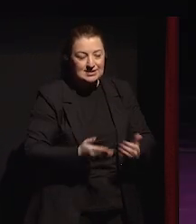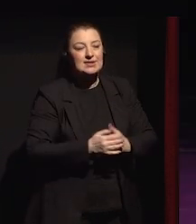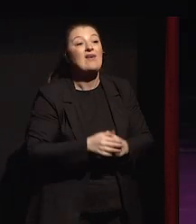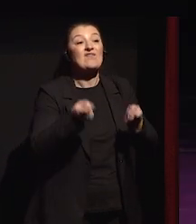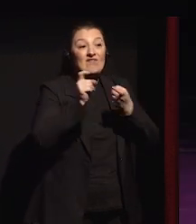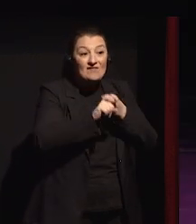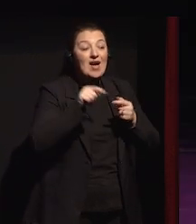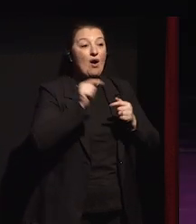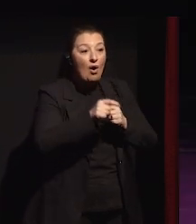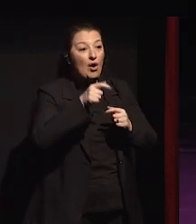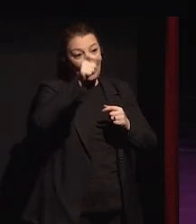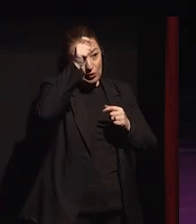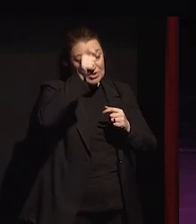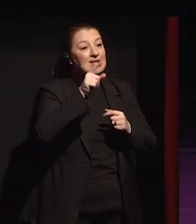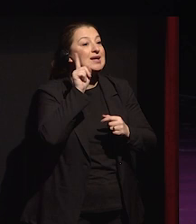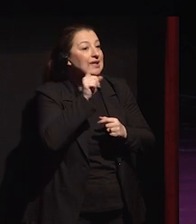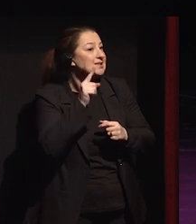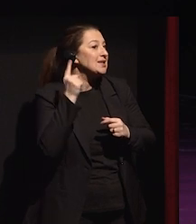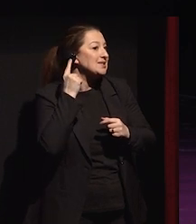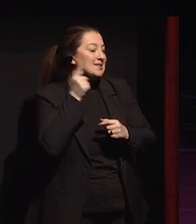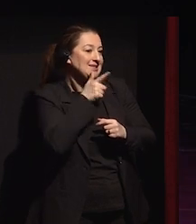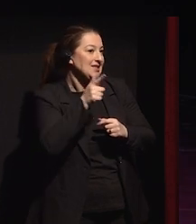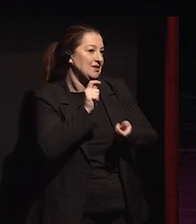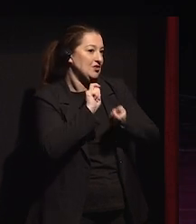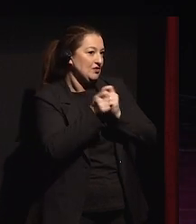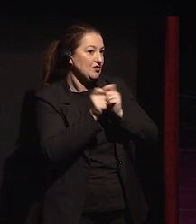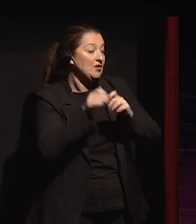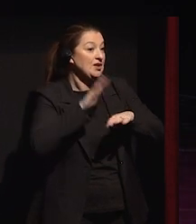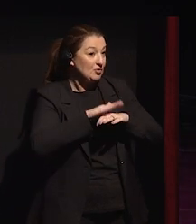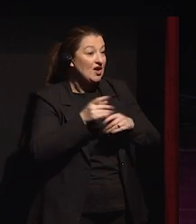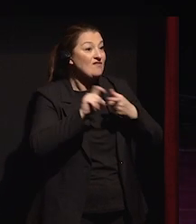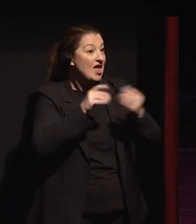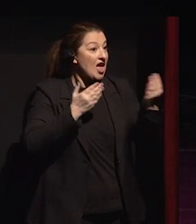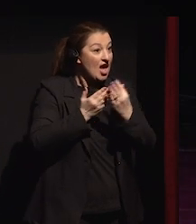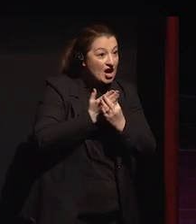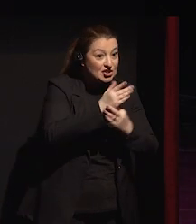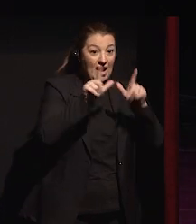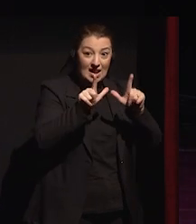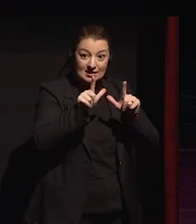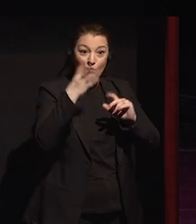simultaneous Turkish-English translation will be possible for all audiences. I want to point out that our guides